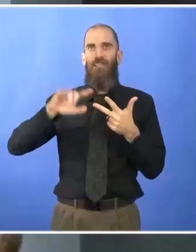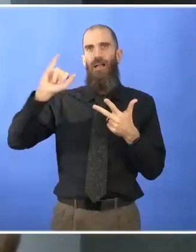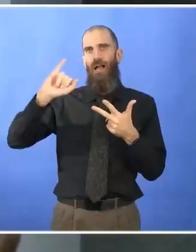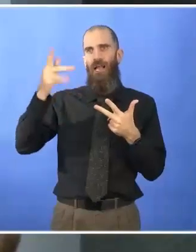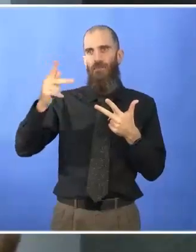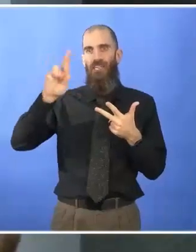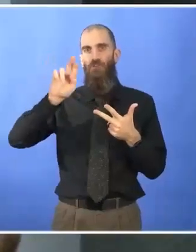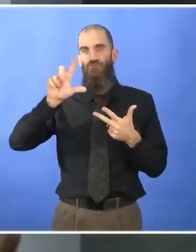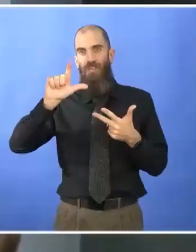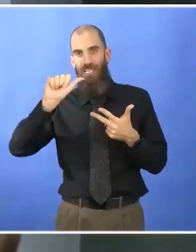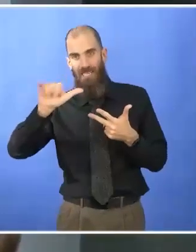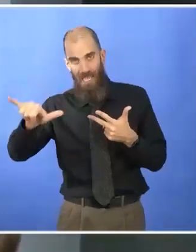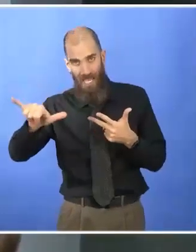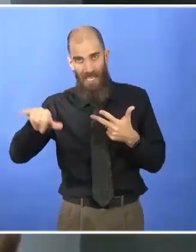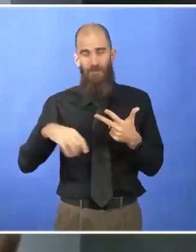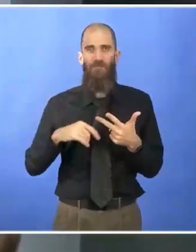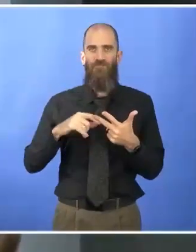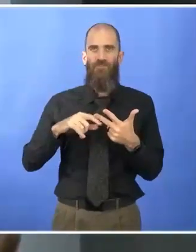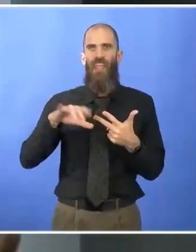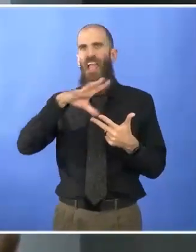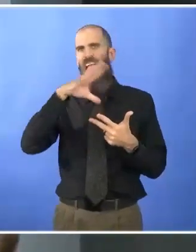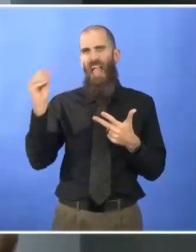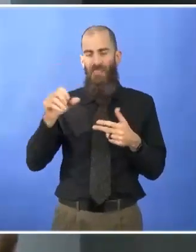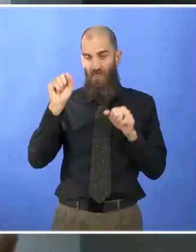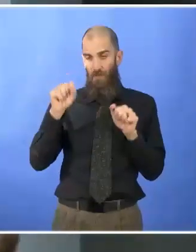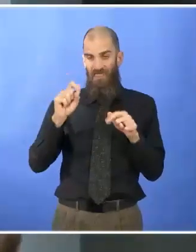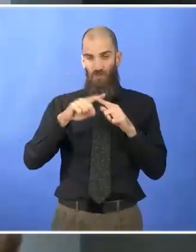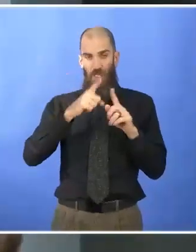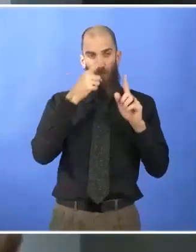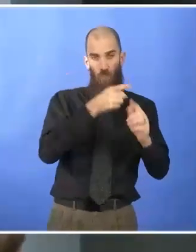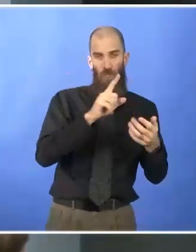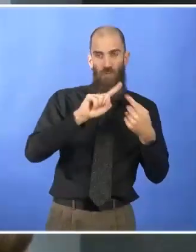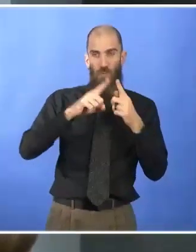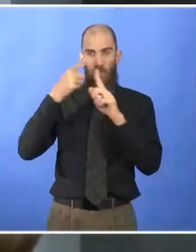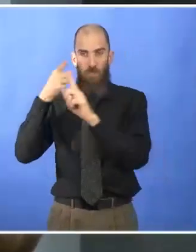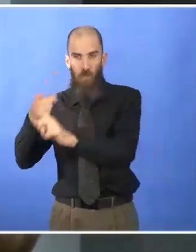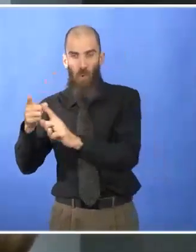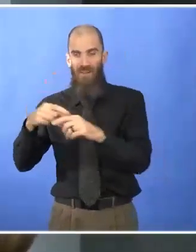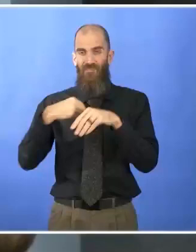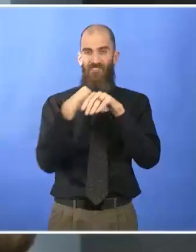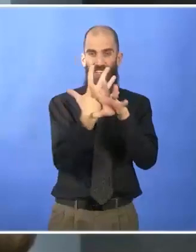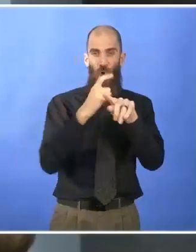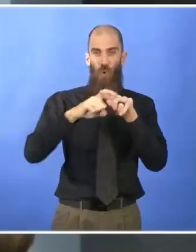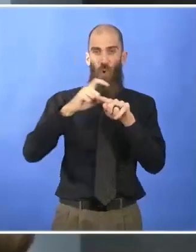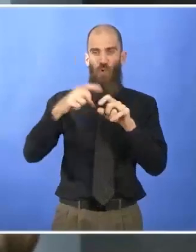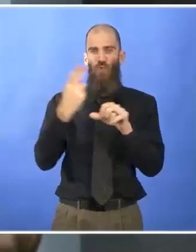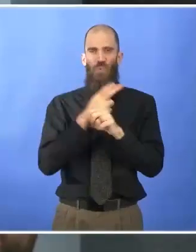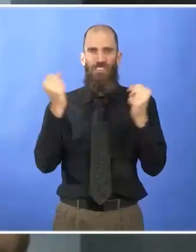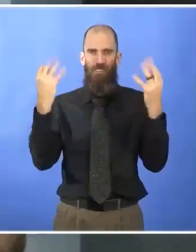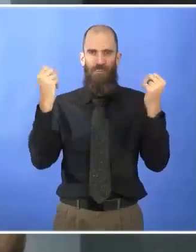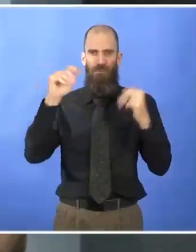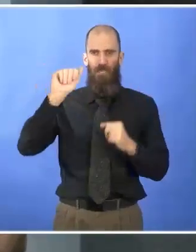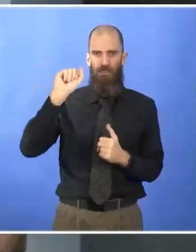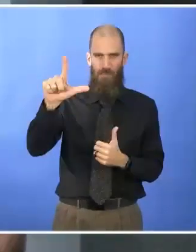LANGUAGE. WHERE BROADBAND IS NOT AVAILABLE, PROVIDERS WOULD BE